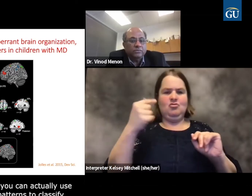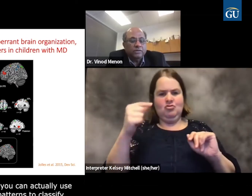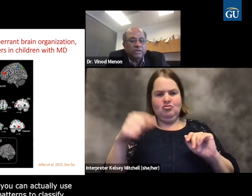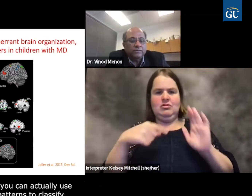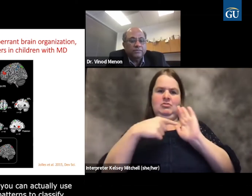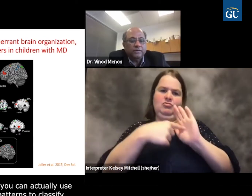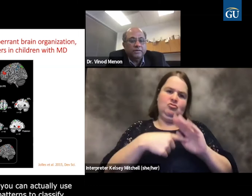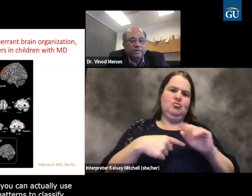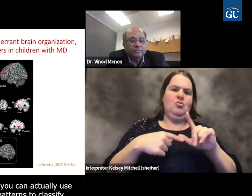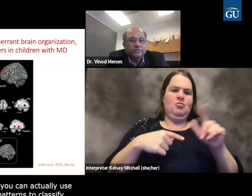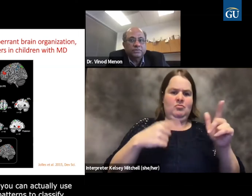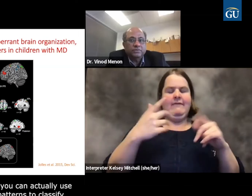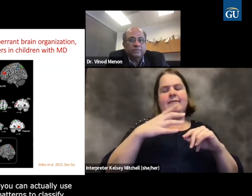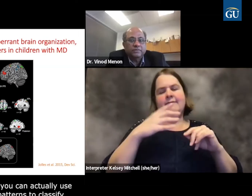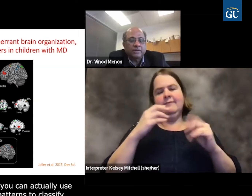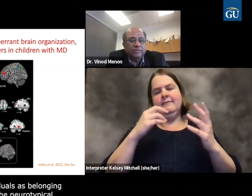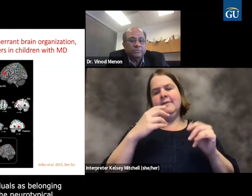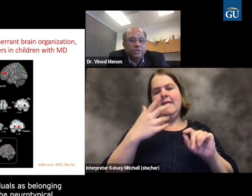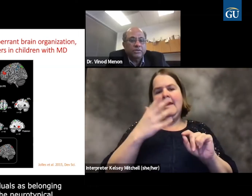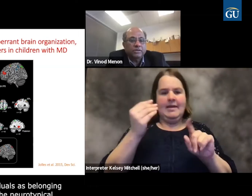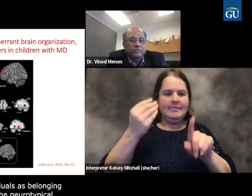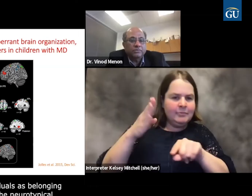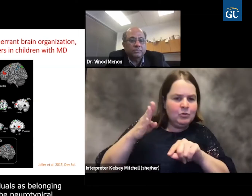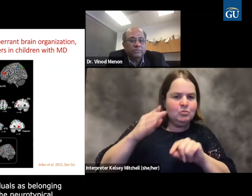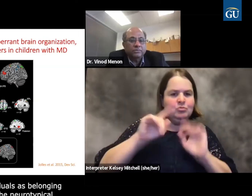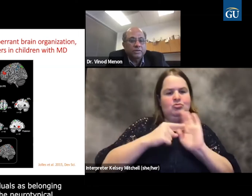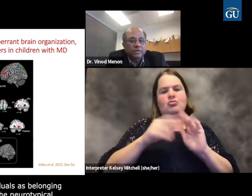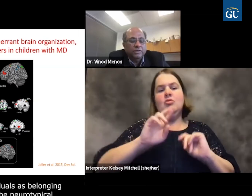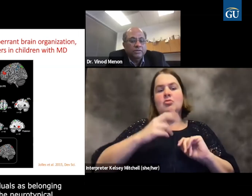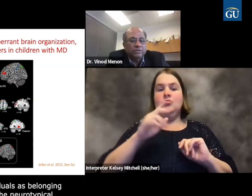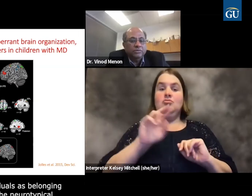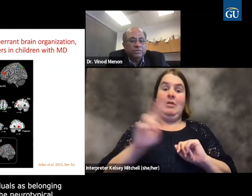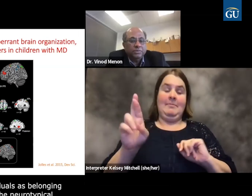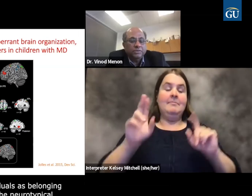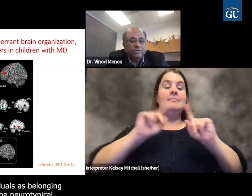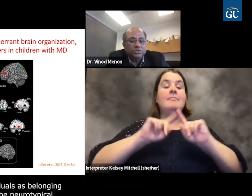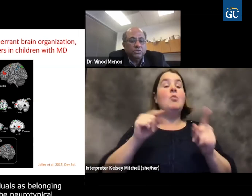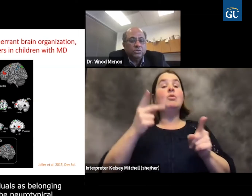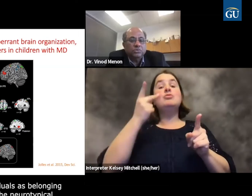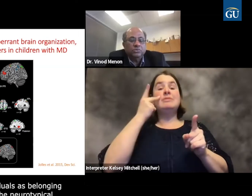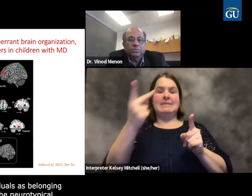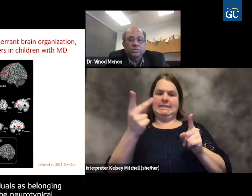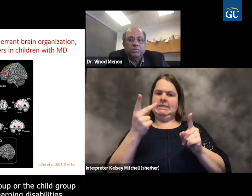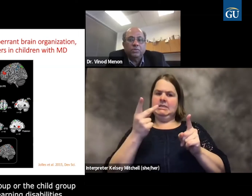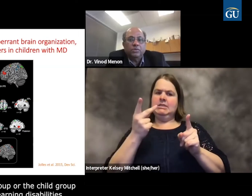patterns to classify individuals as